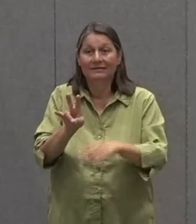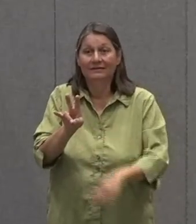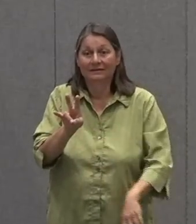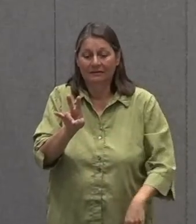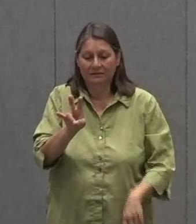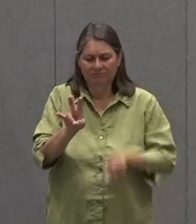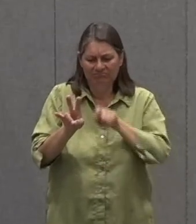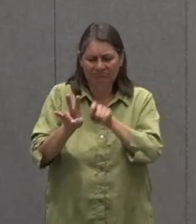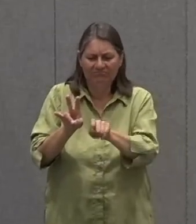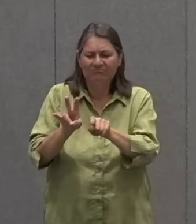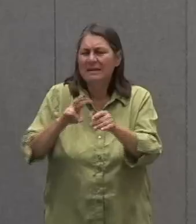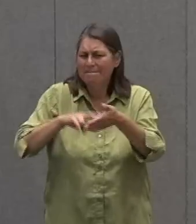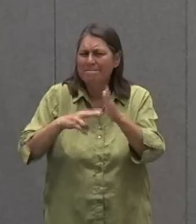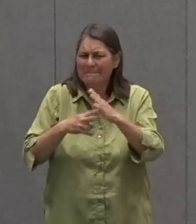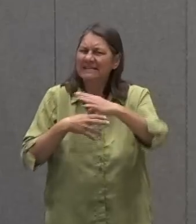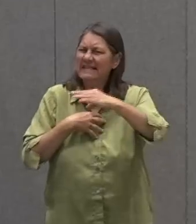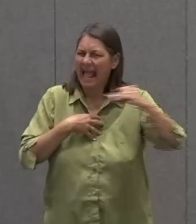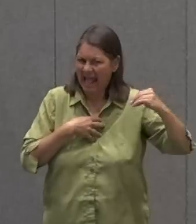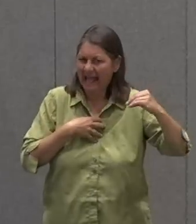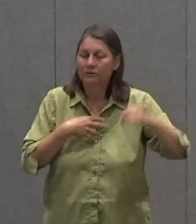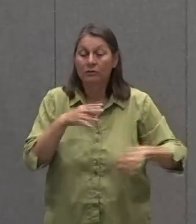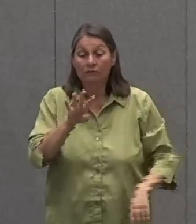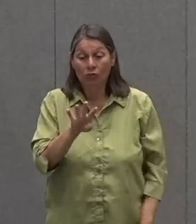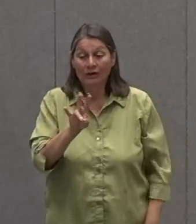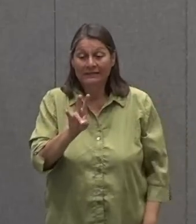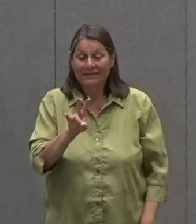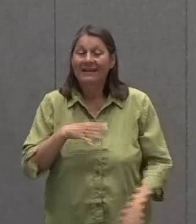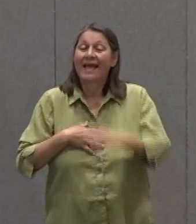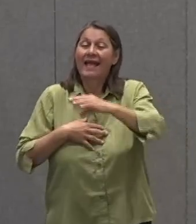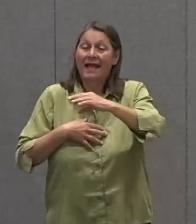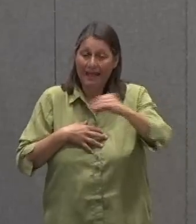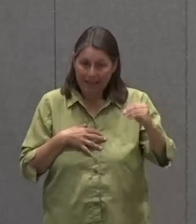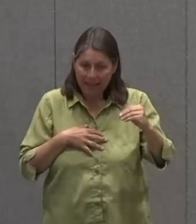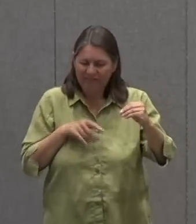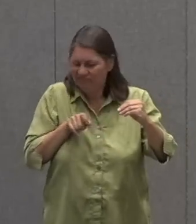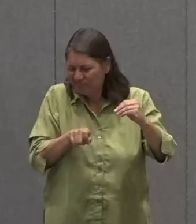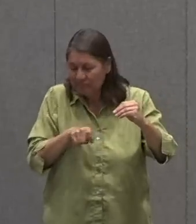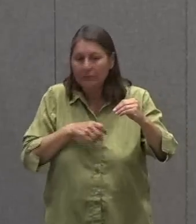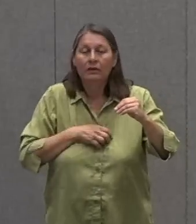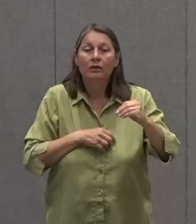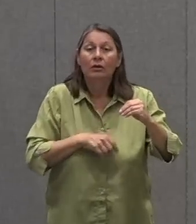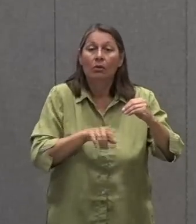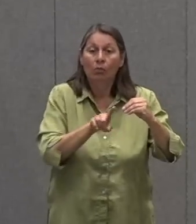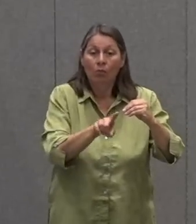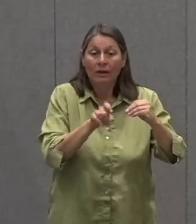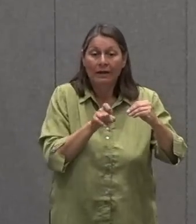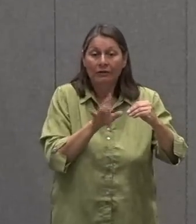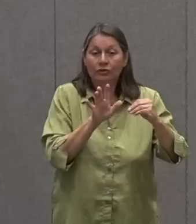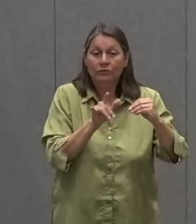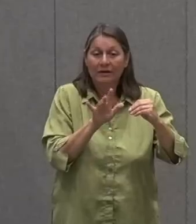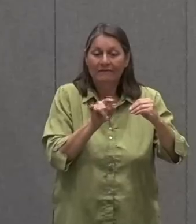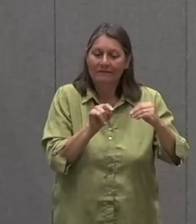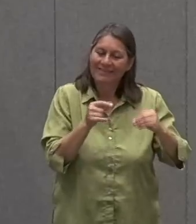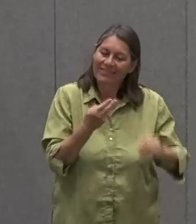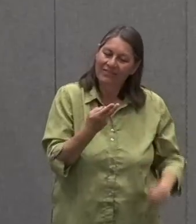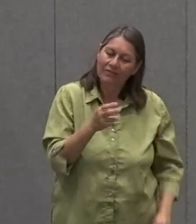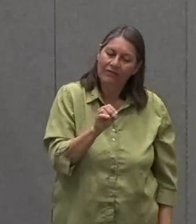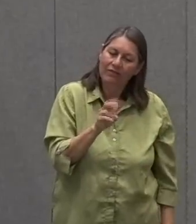that decimal means, and 125 thousandths. Okay.